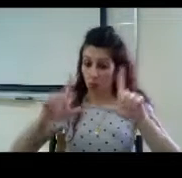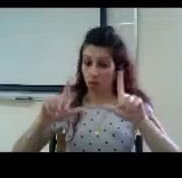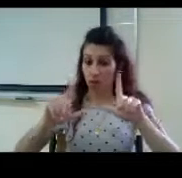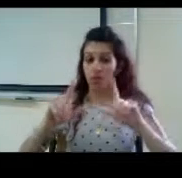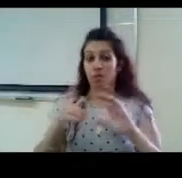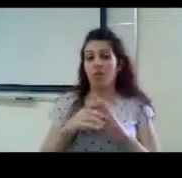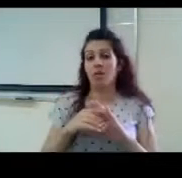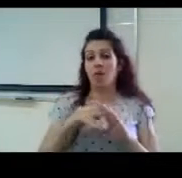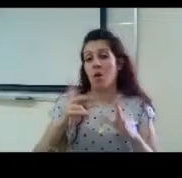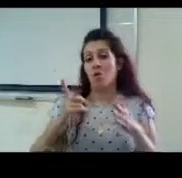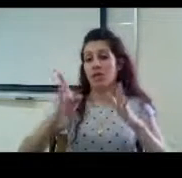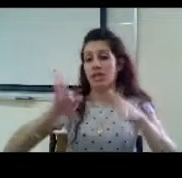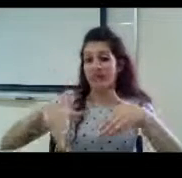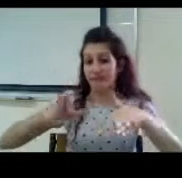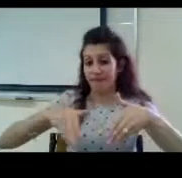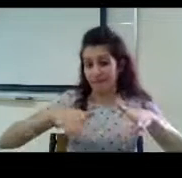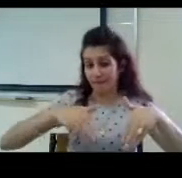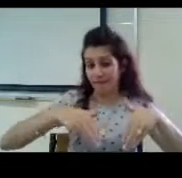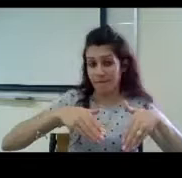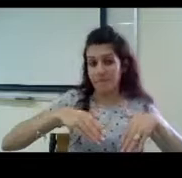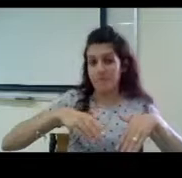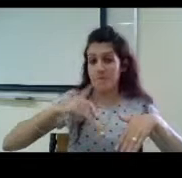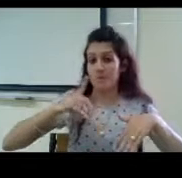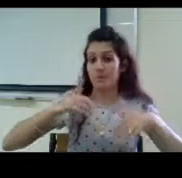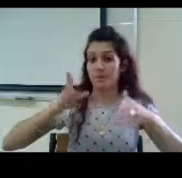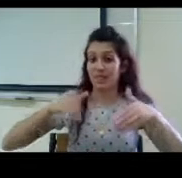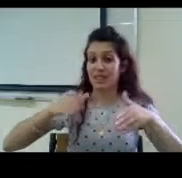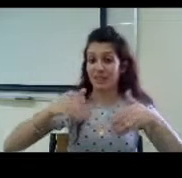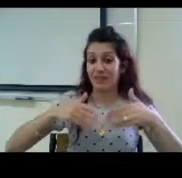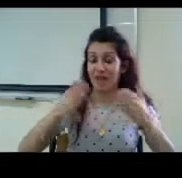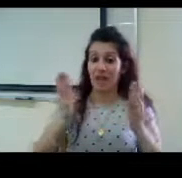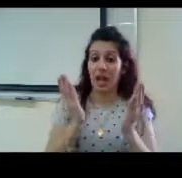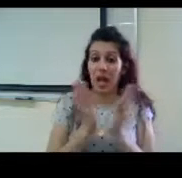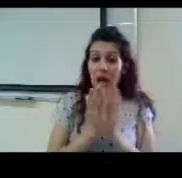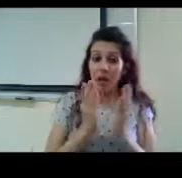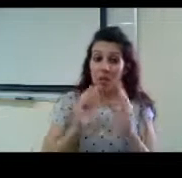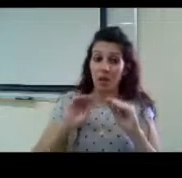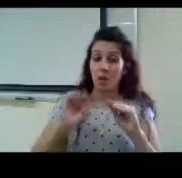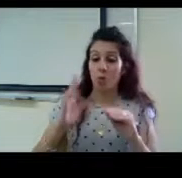education and subjects to be able to deliver the content face to face when